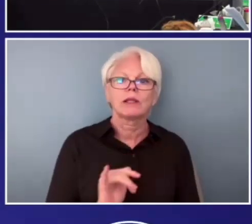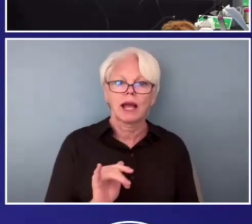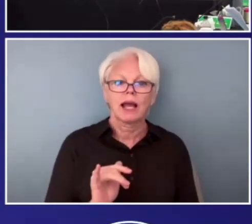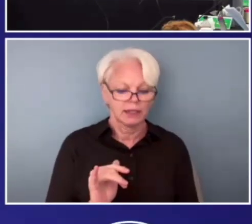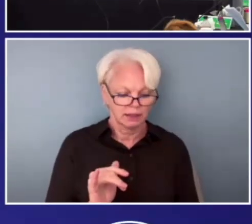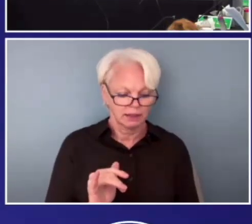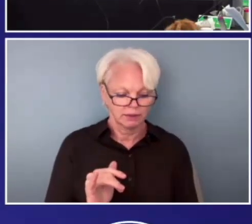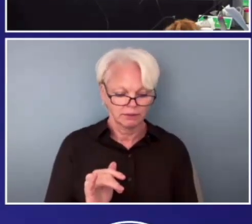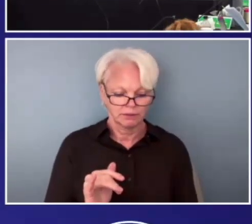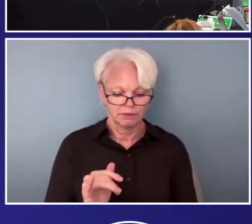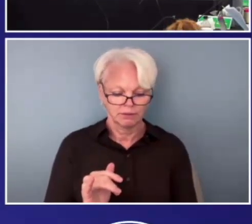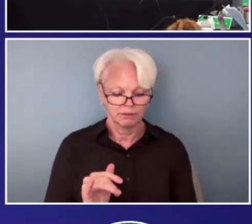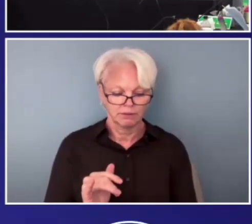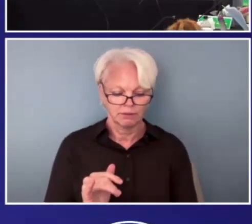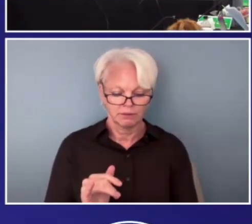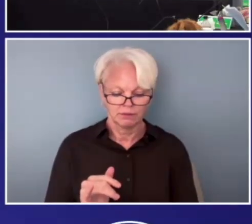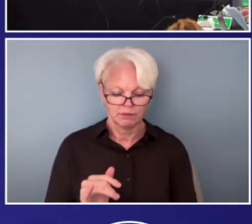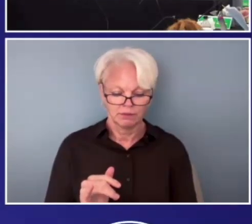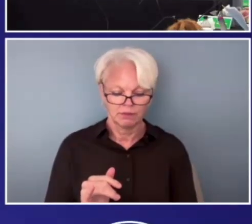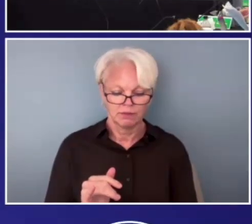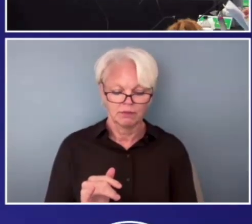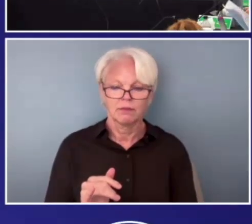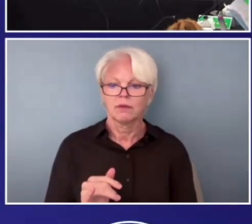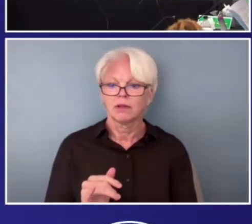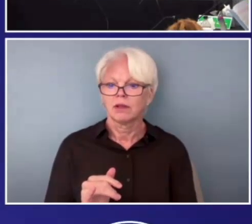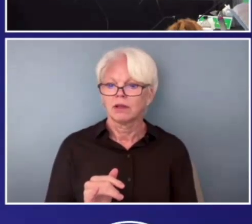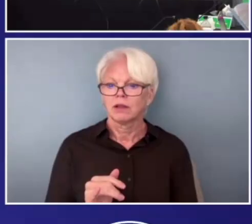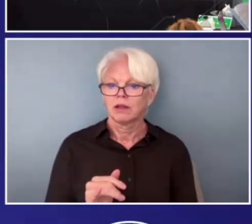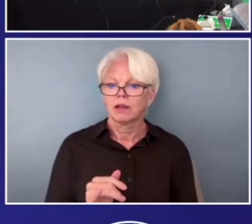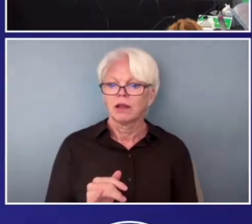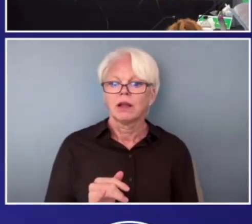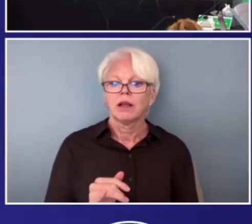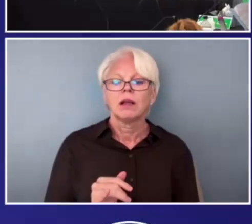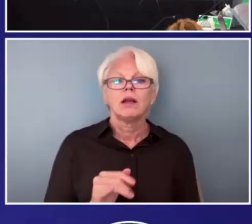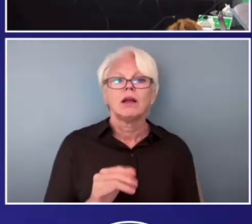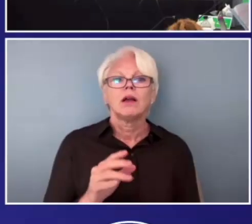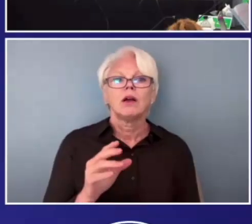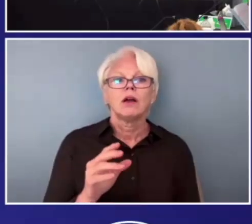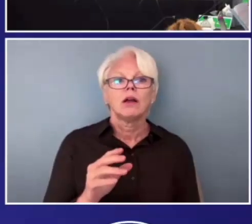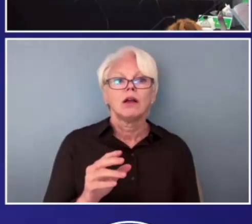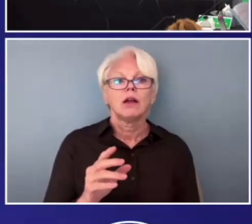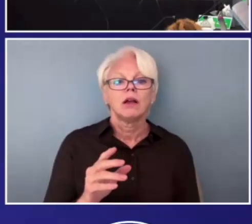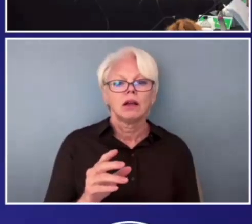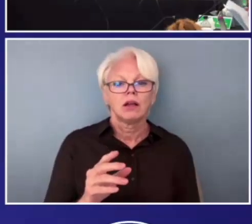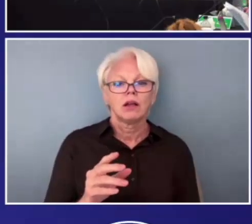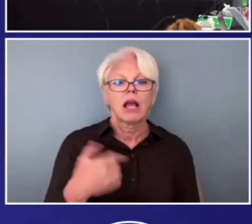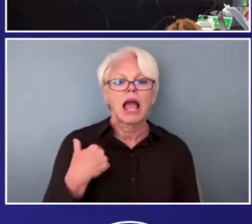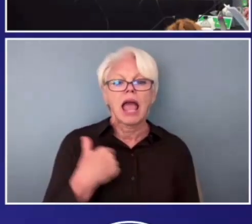I actually think in (1) we would, we'd add in. We would add the loans before July 1,